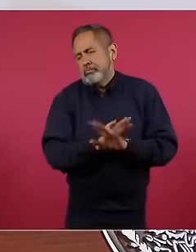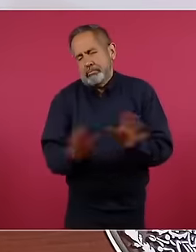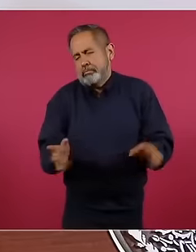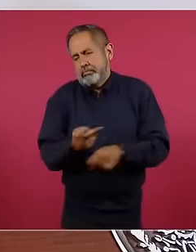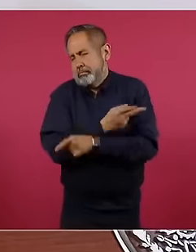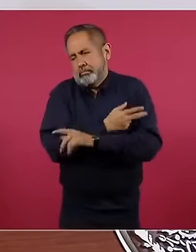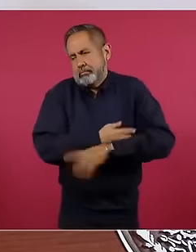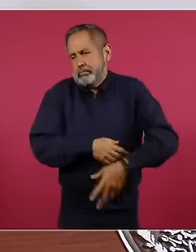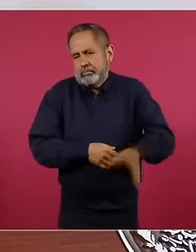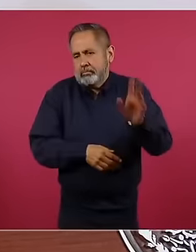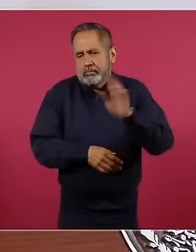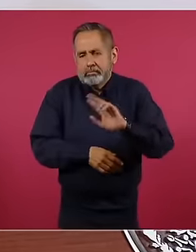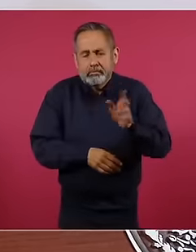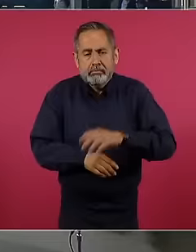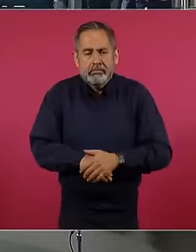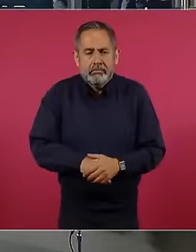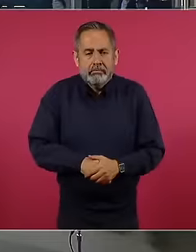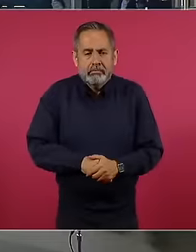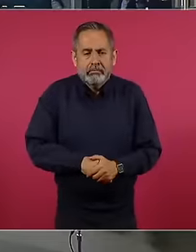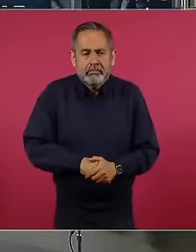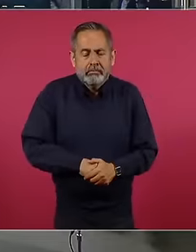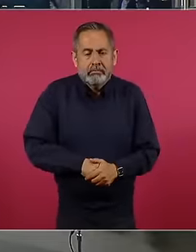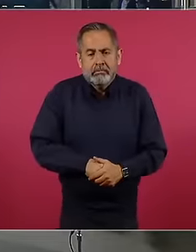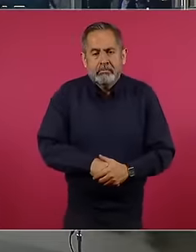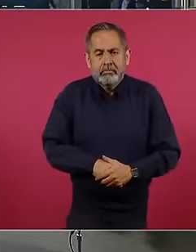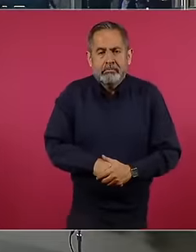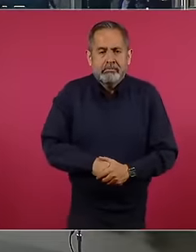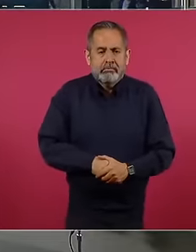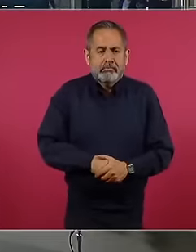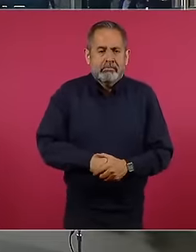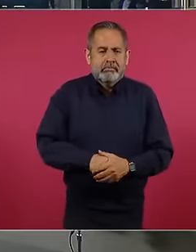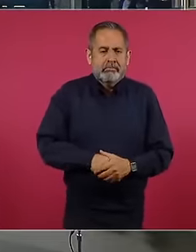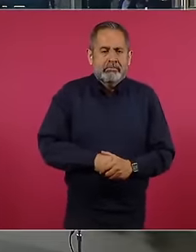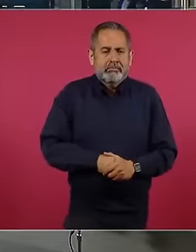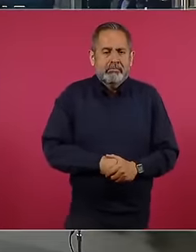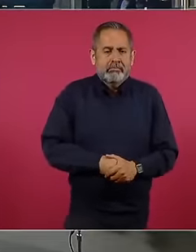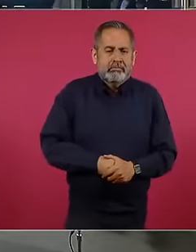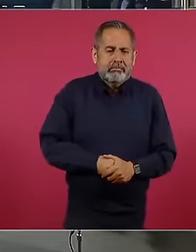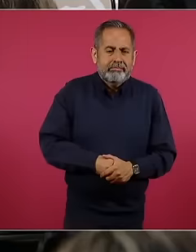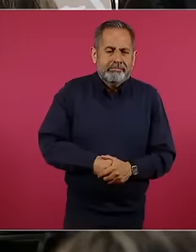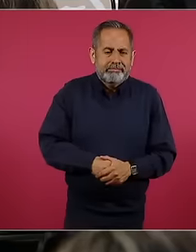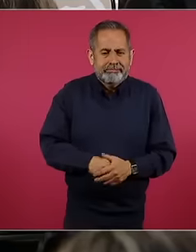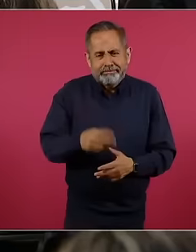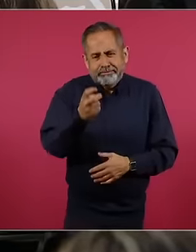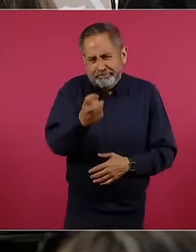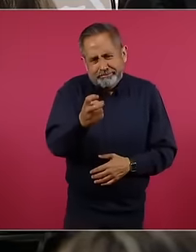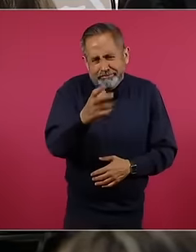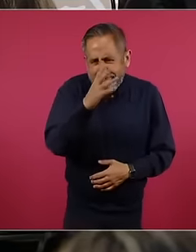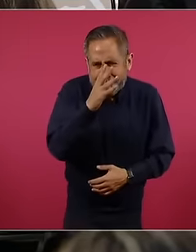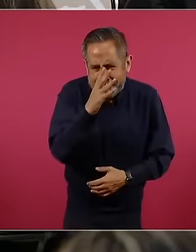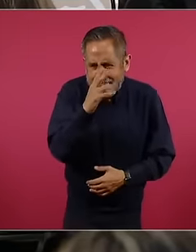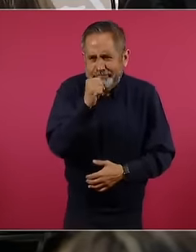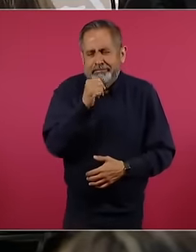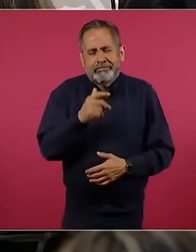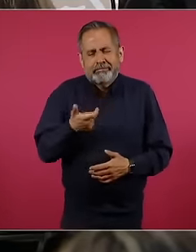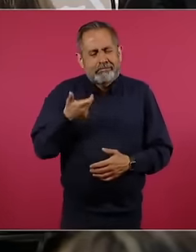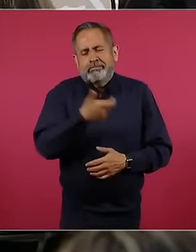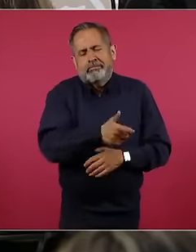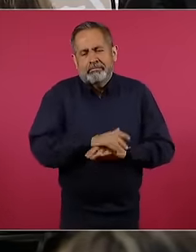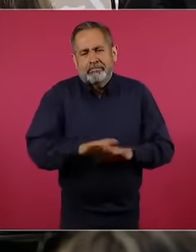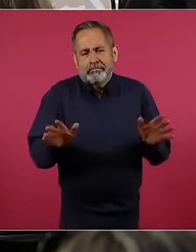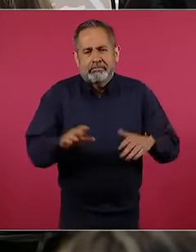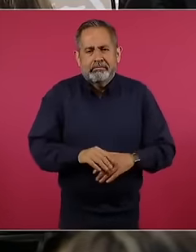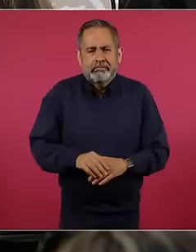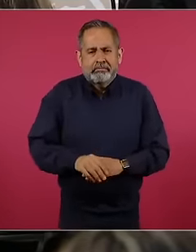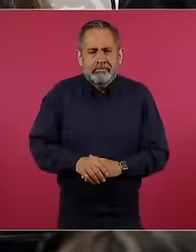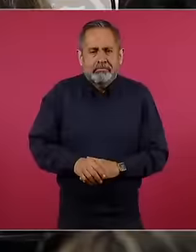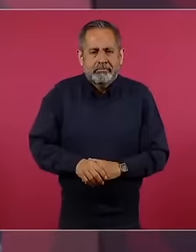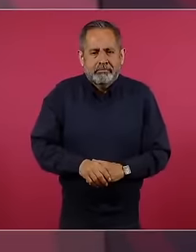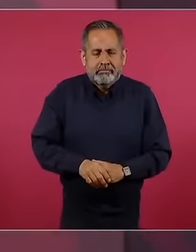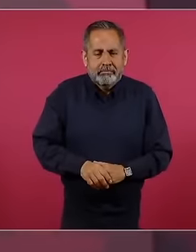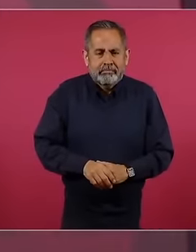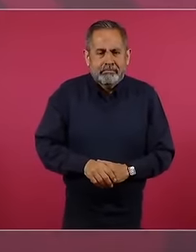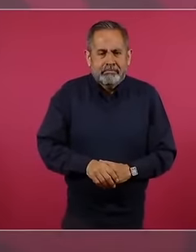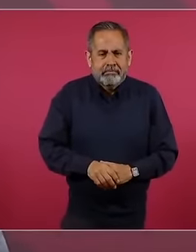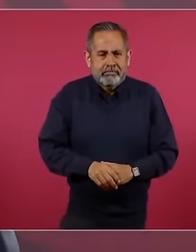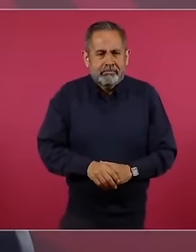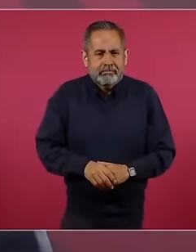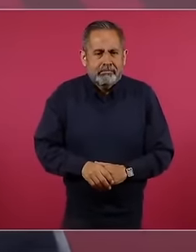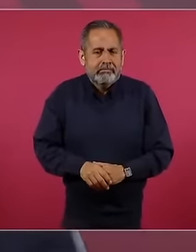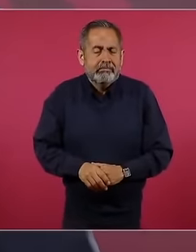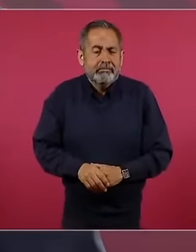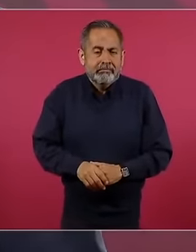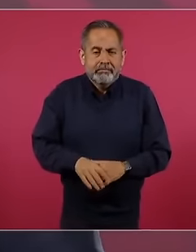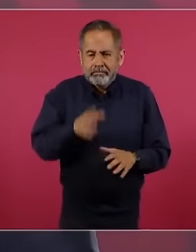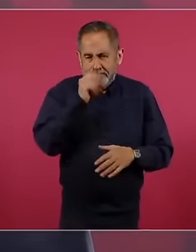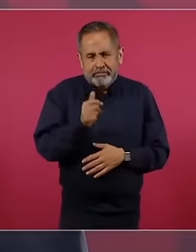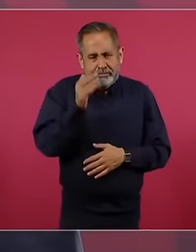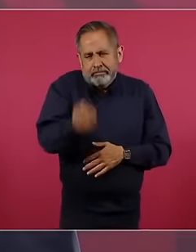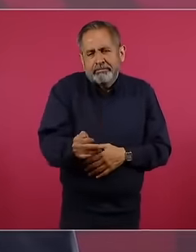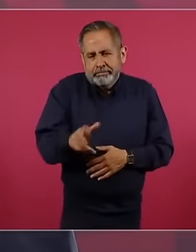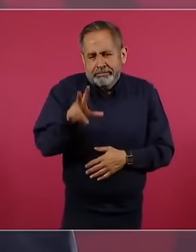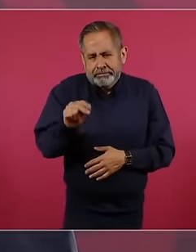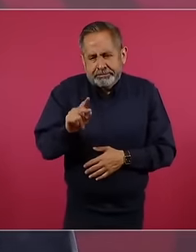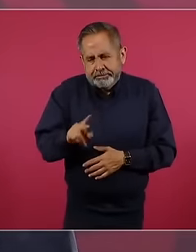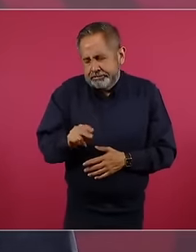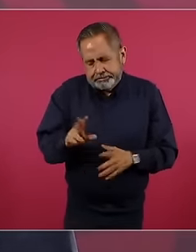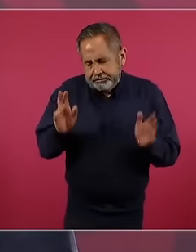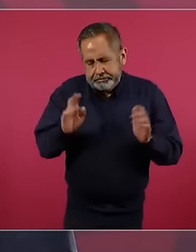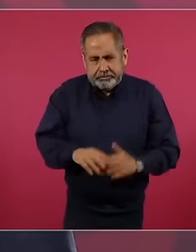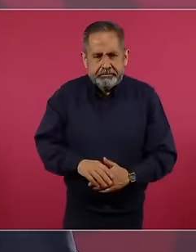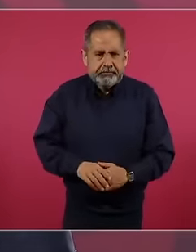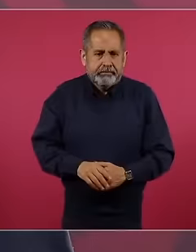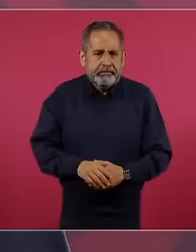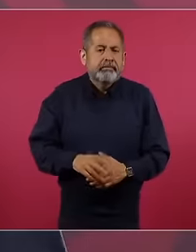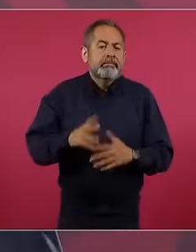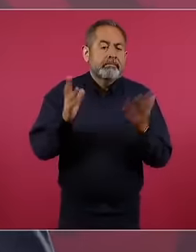Eh then that cannot be this it cannot be accepted so I asked myself